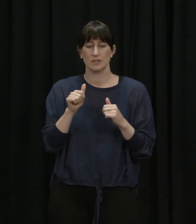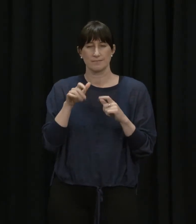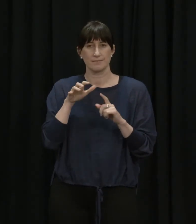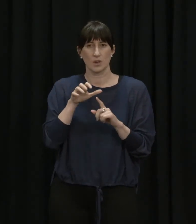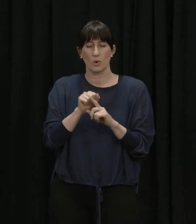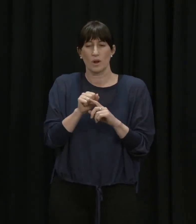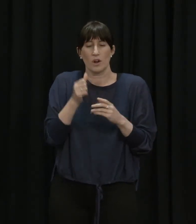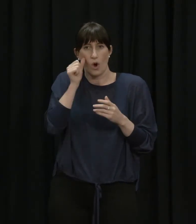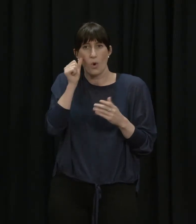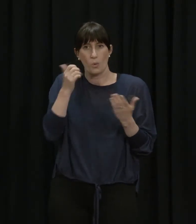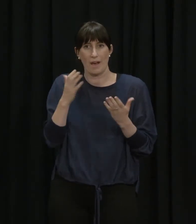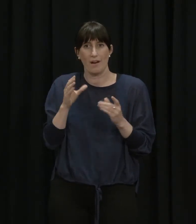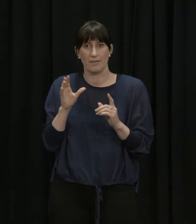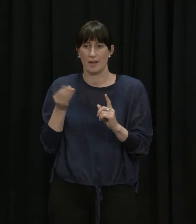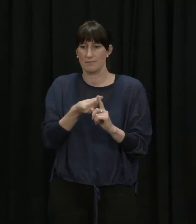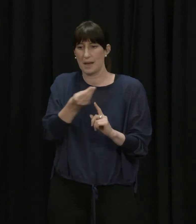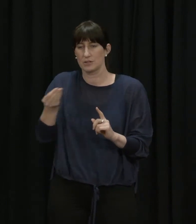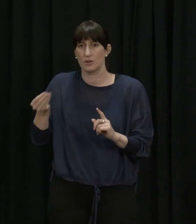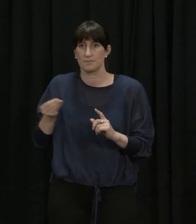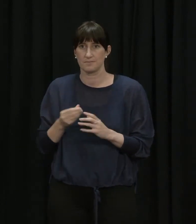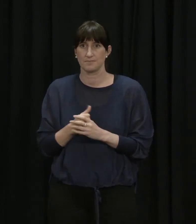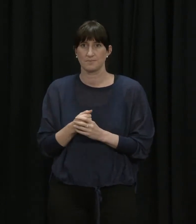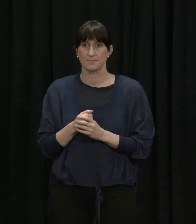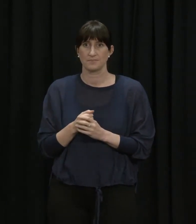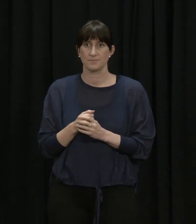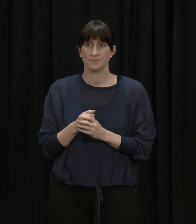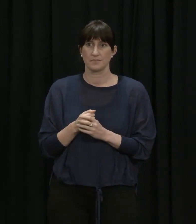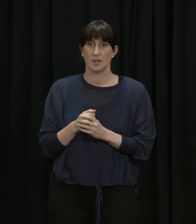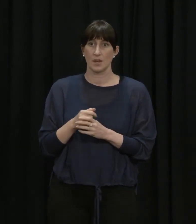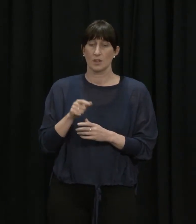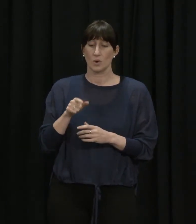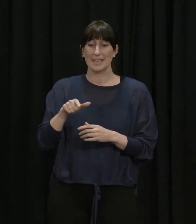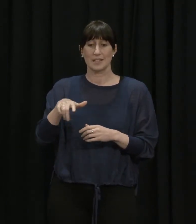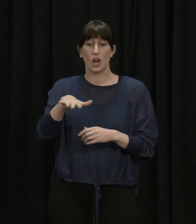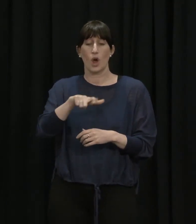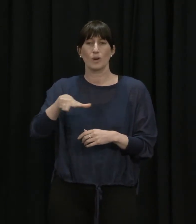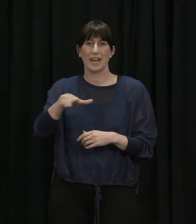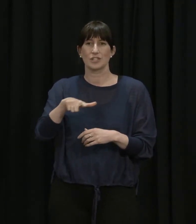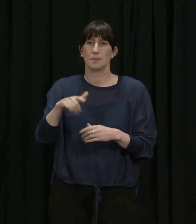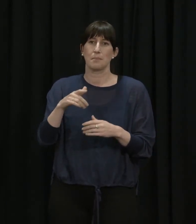have now been linked.